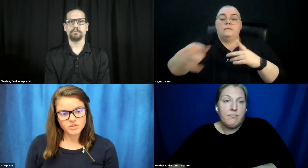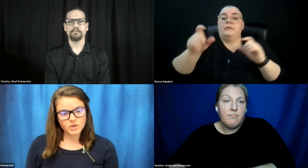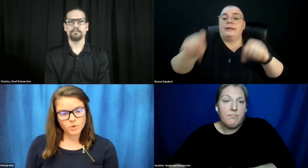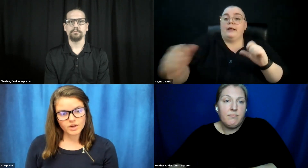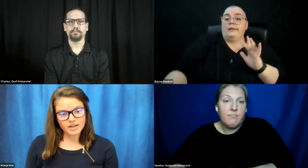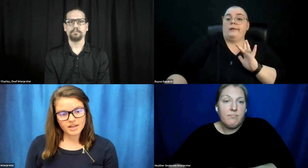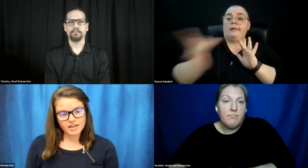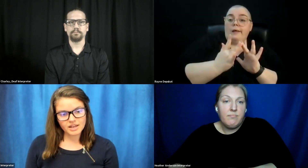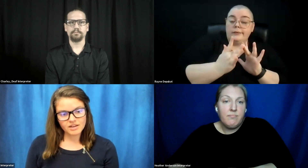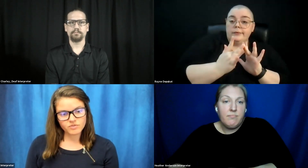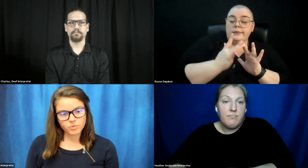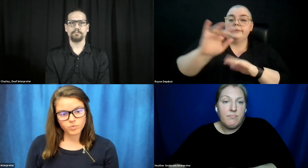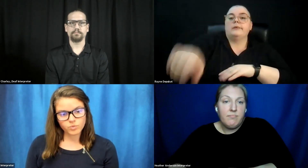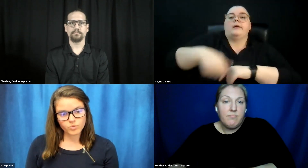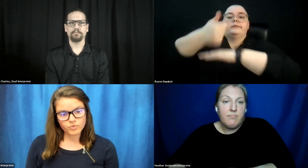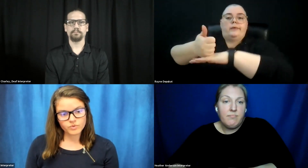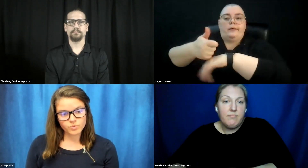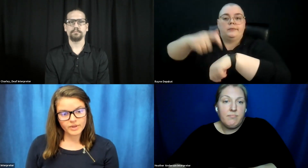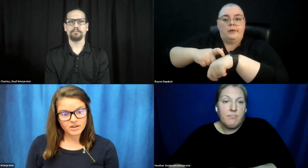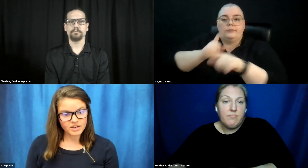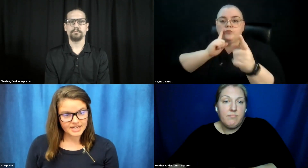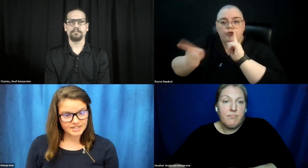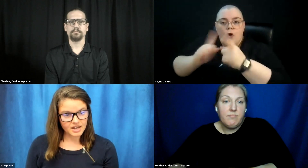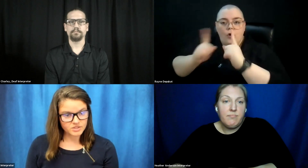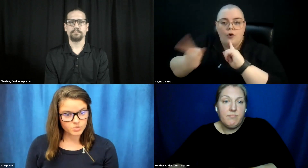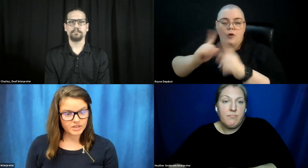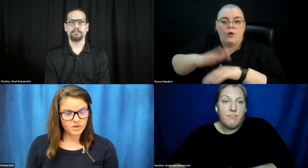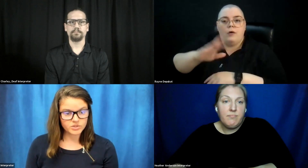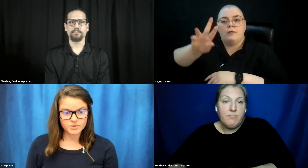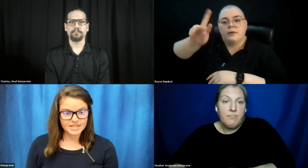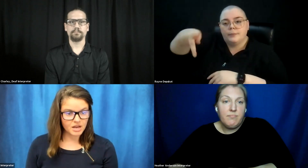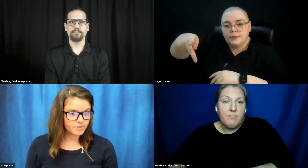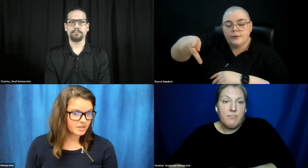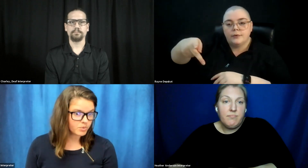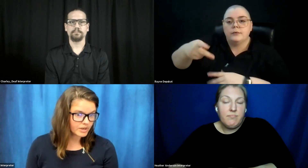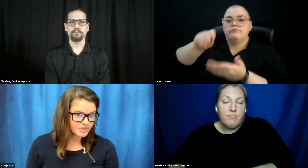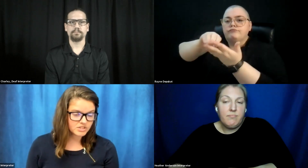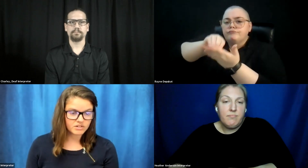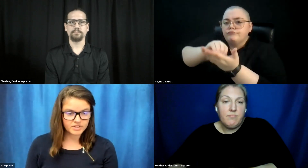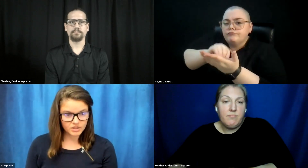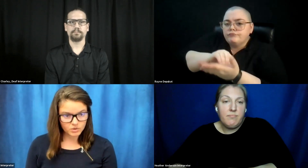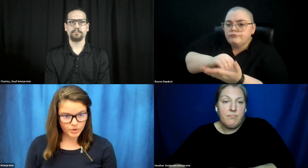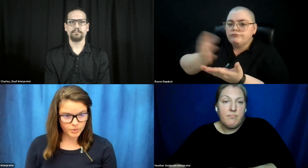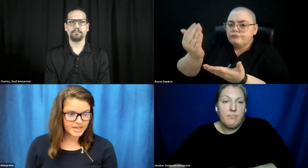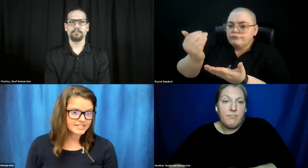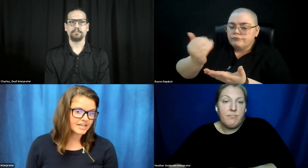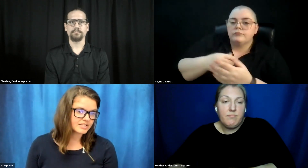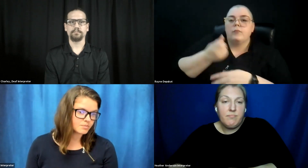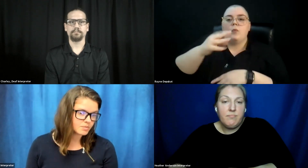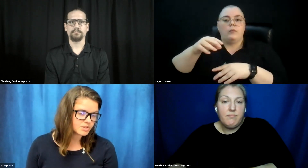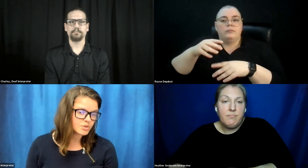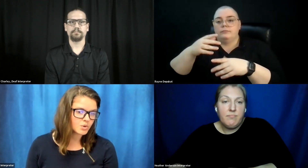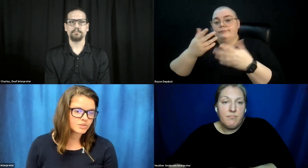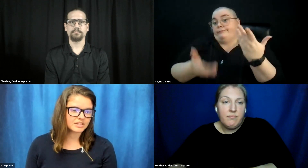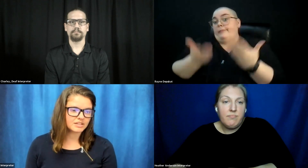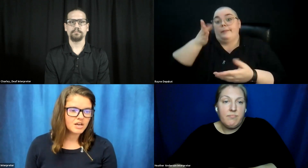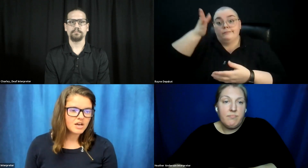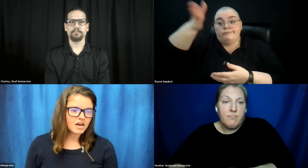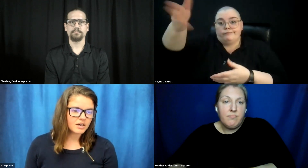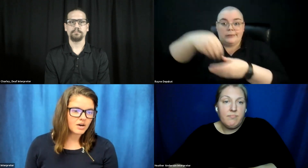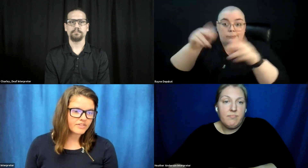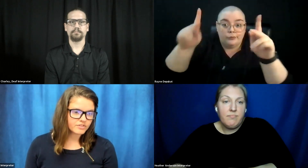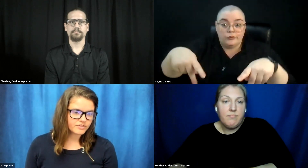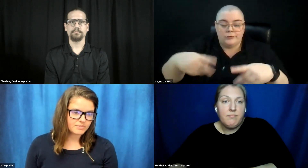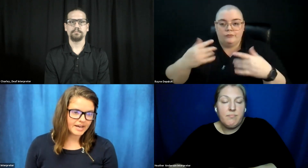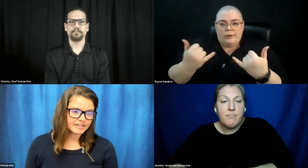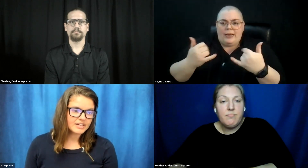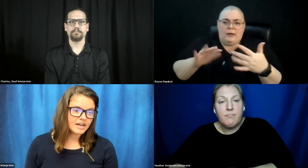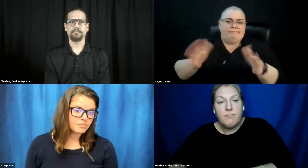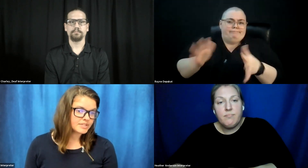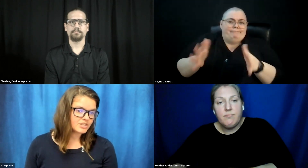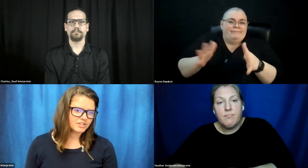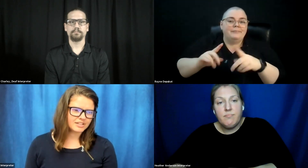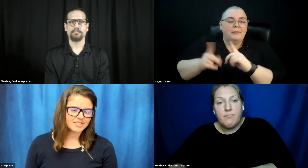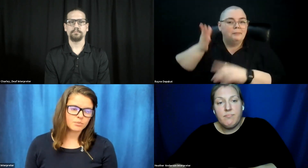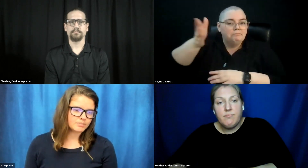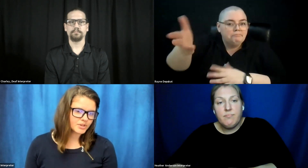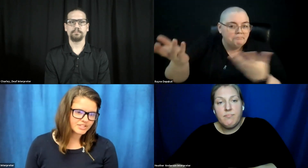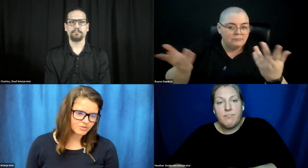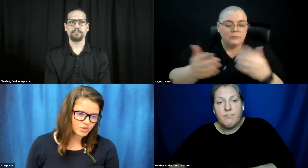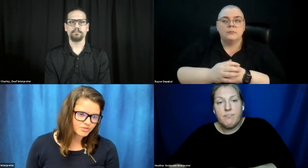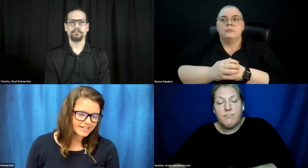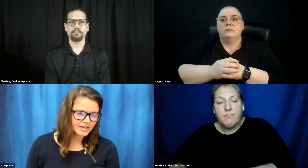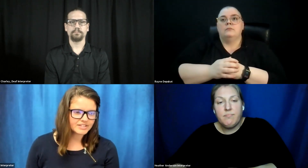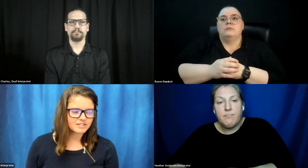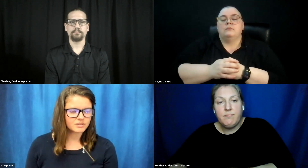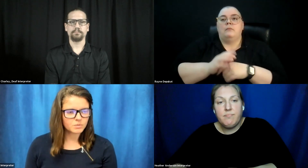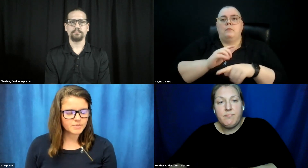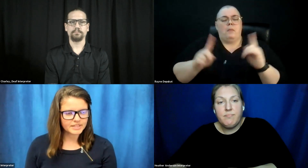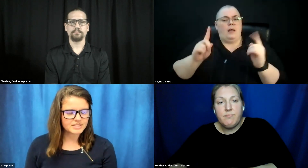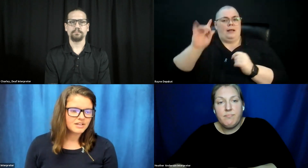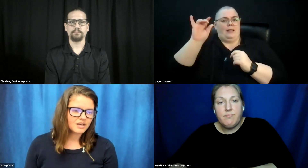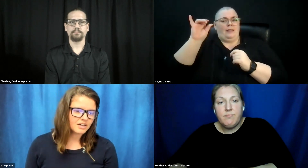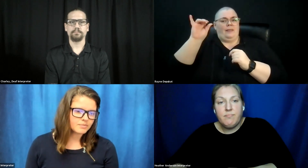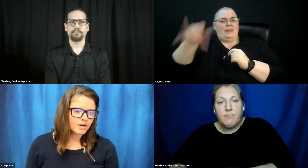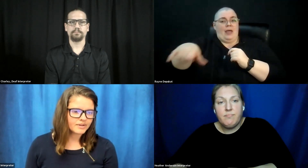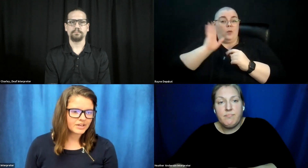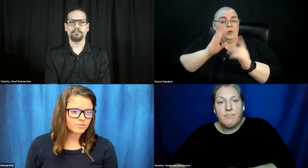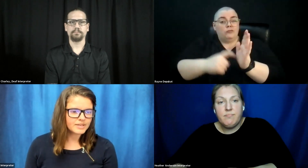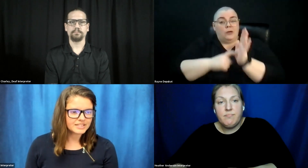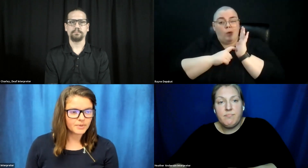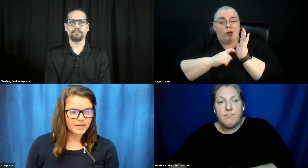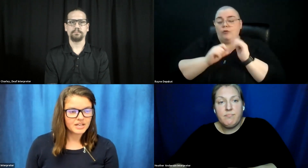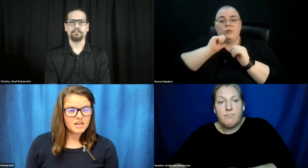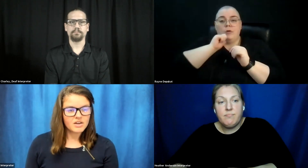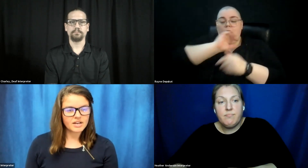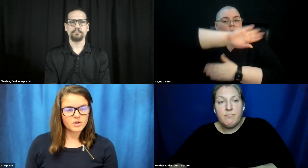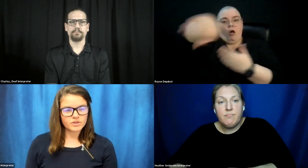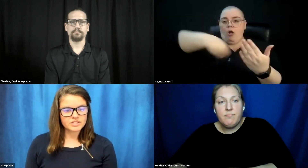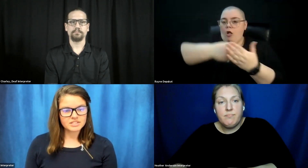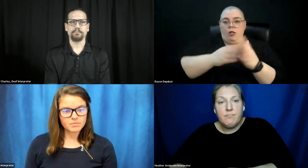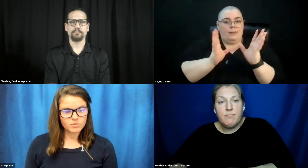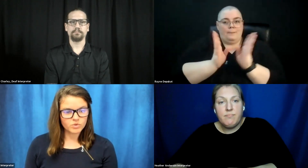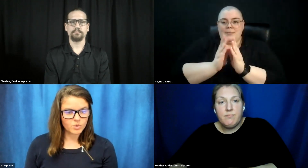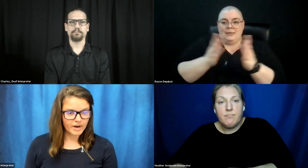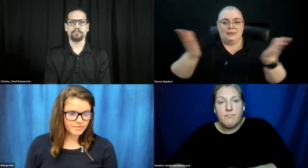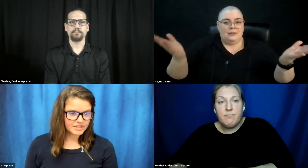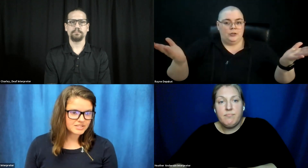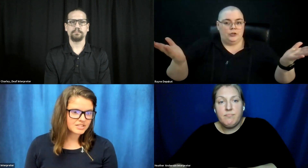So, if they contact us. We can also set up an appointment on video phone and take some, some notes and on their feedback, and potentially some in person, of course right now that's a little bit, hit or miss but I know there are some requirements, but